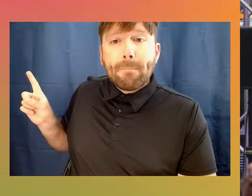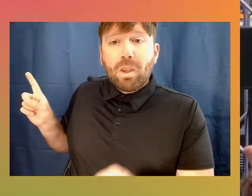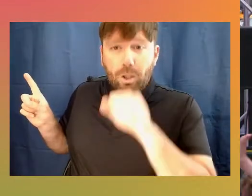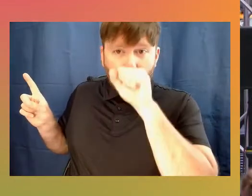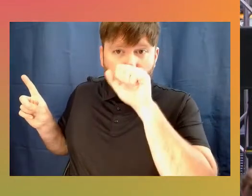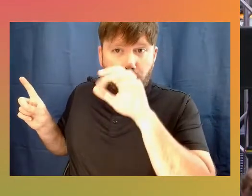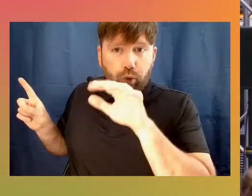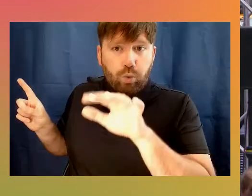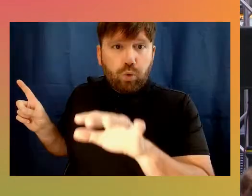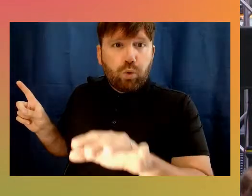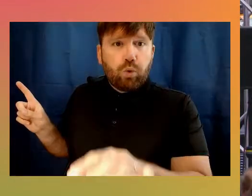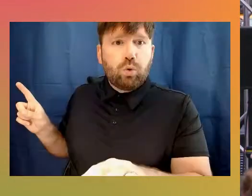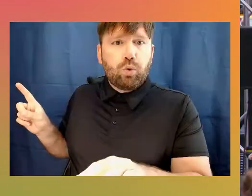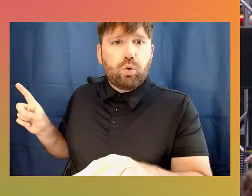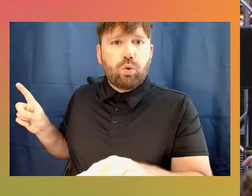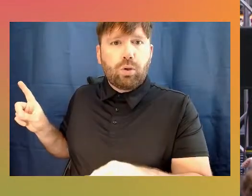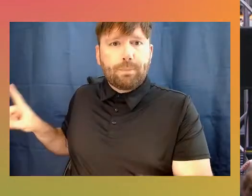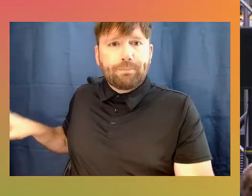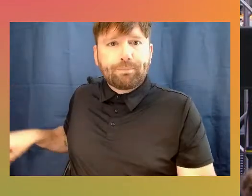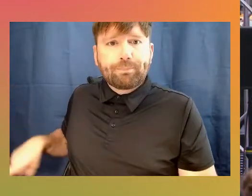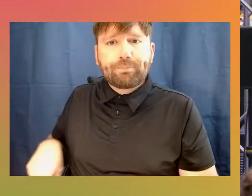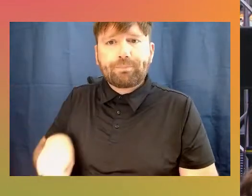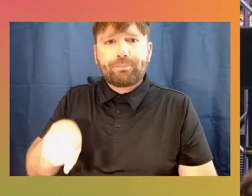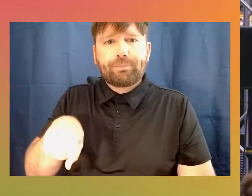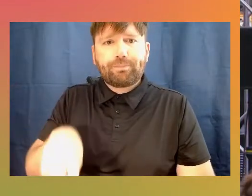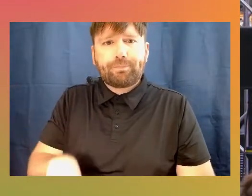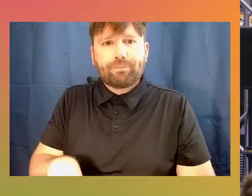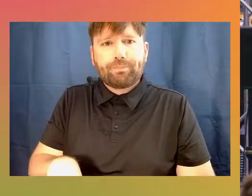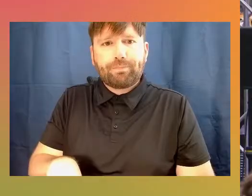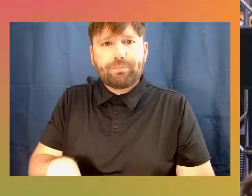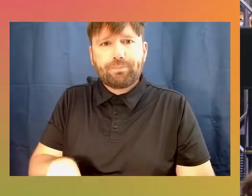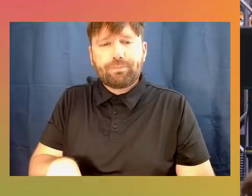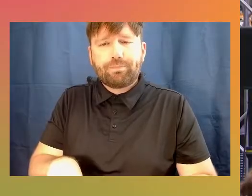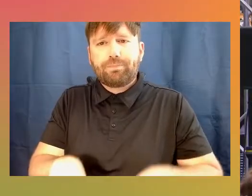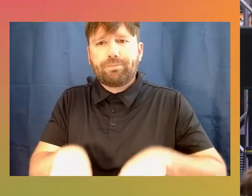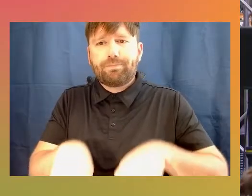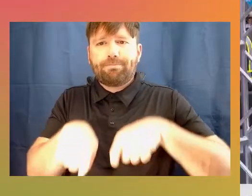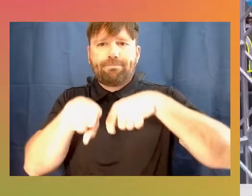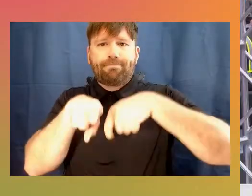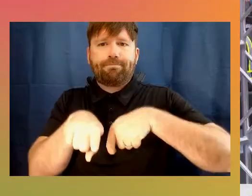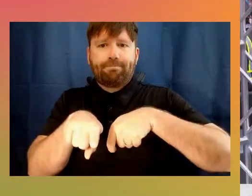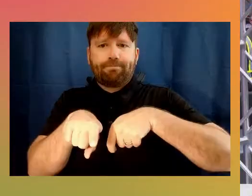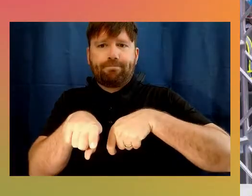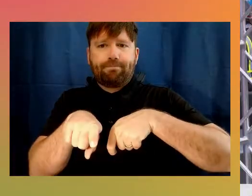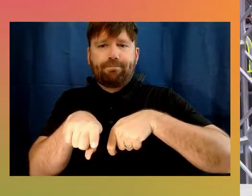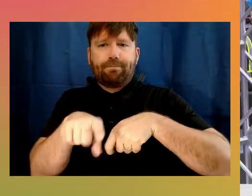BUT INHALE, RIGHT LEG LIFTS. AS YOU EXHALE, BRING THE RIGHT